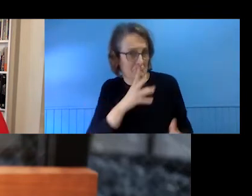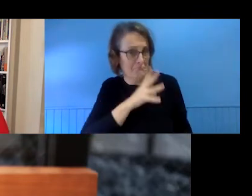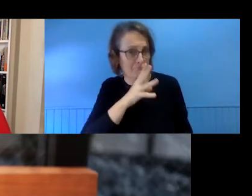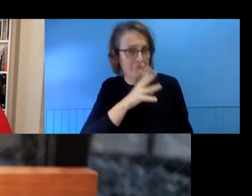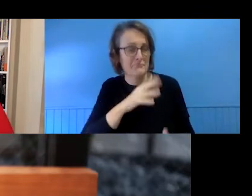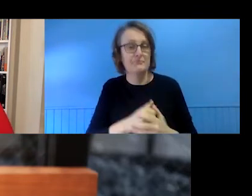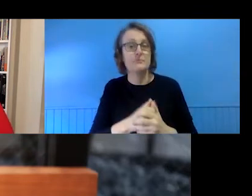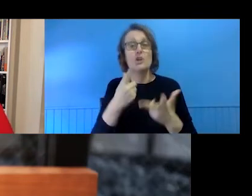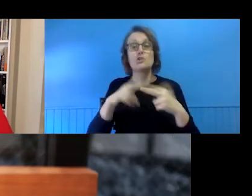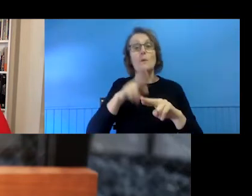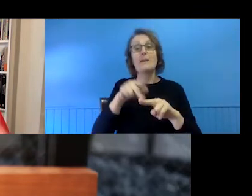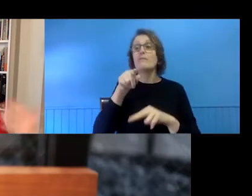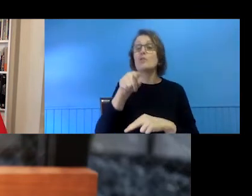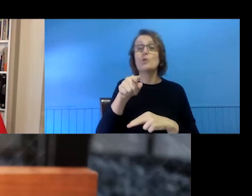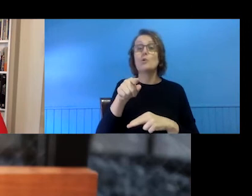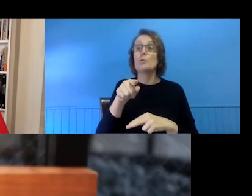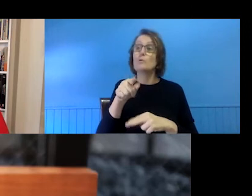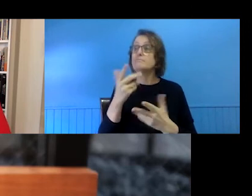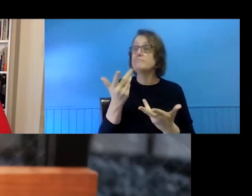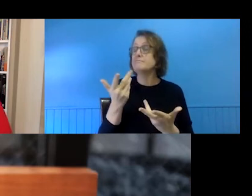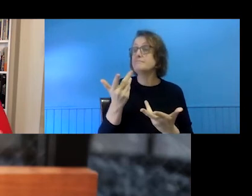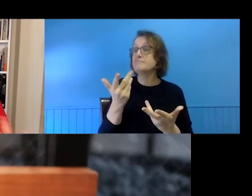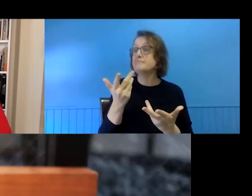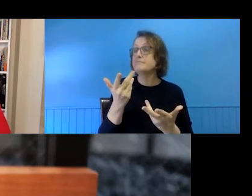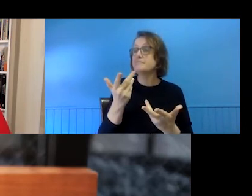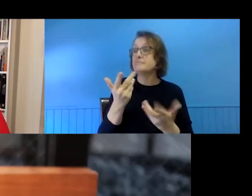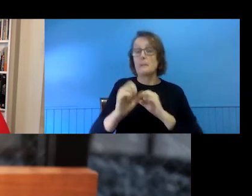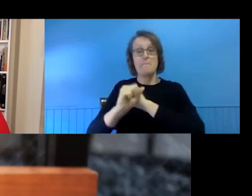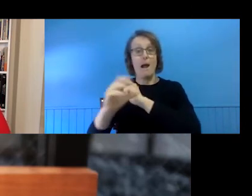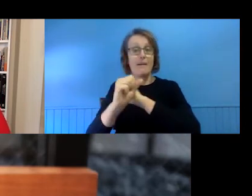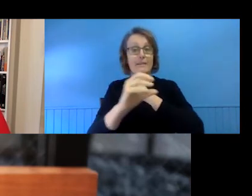you go out into the world in a marketing sense, trying to build